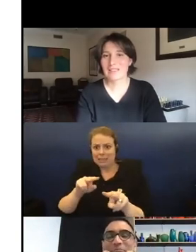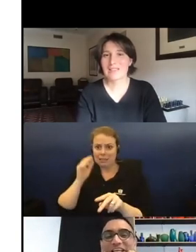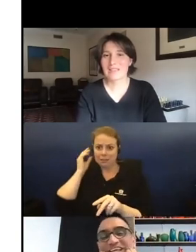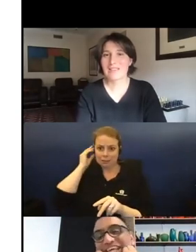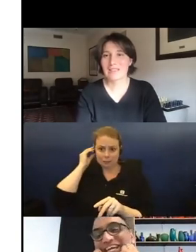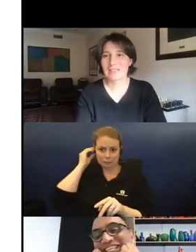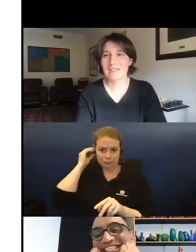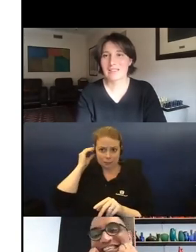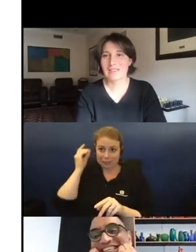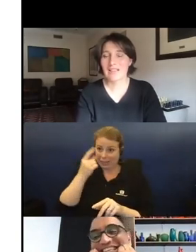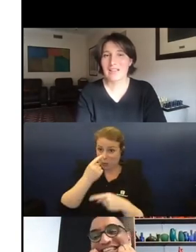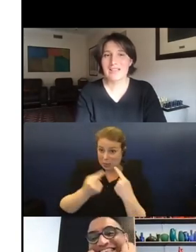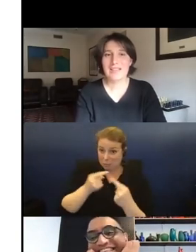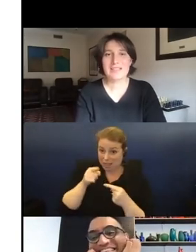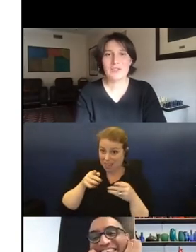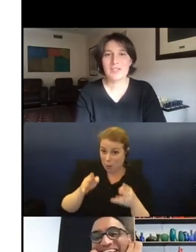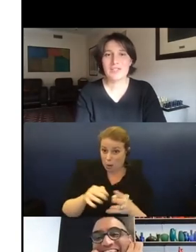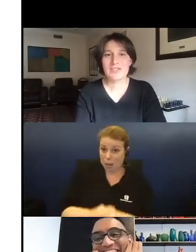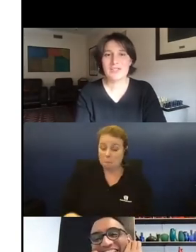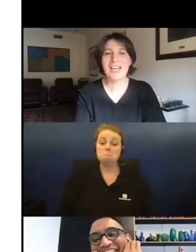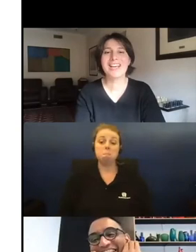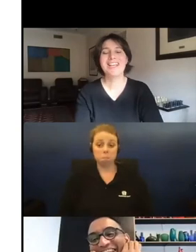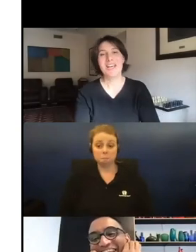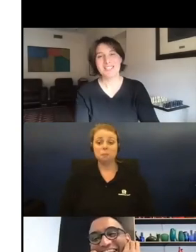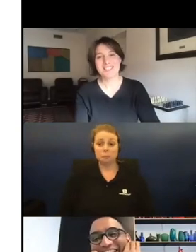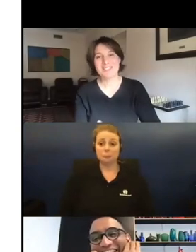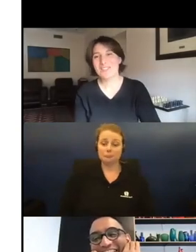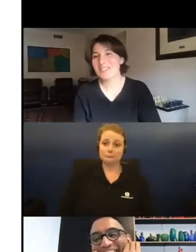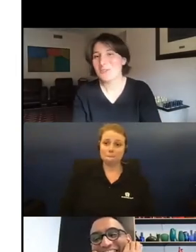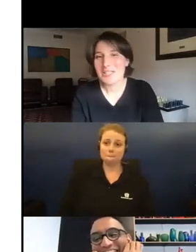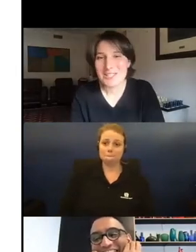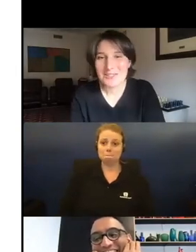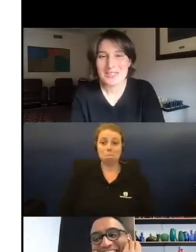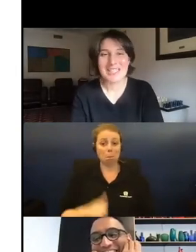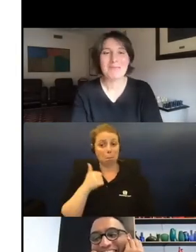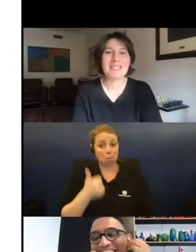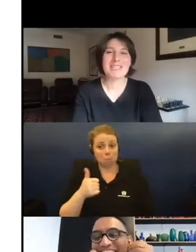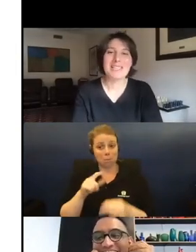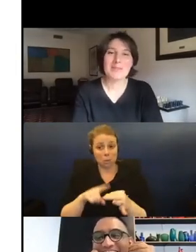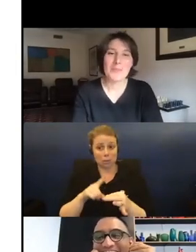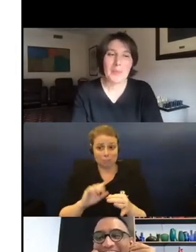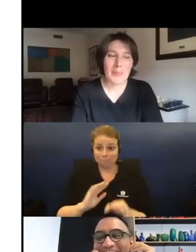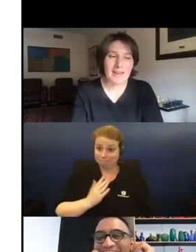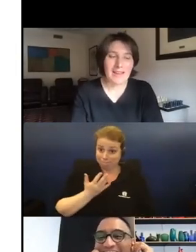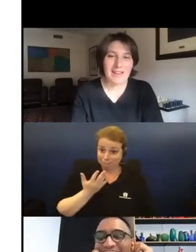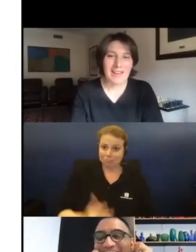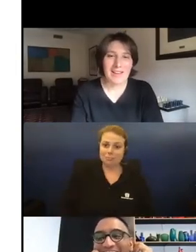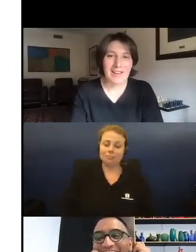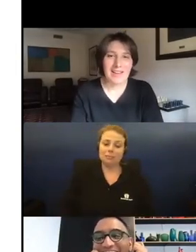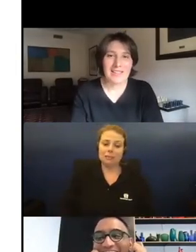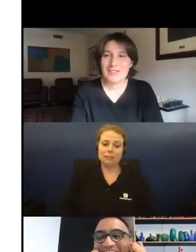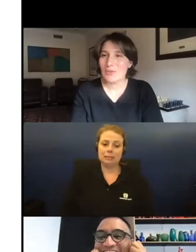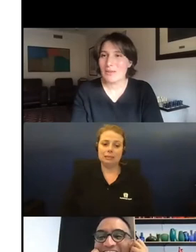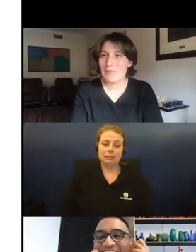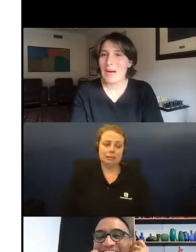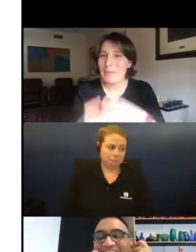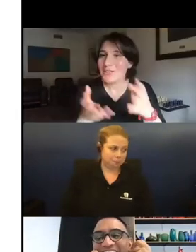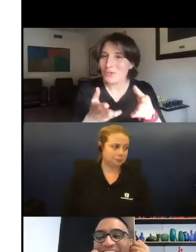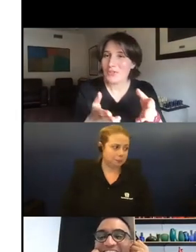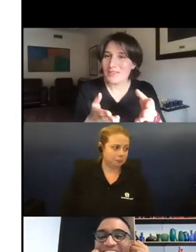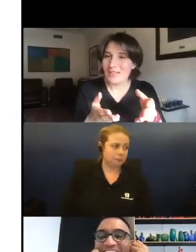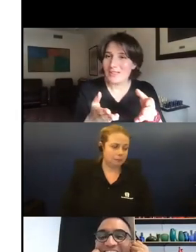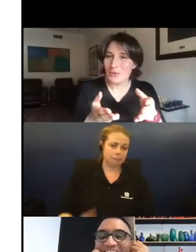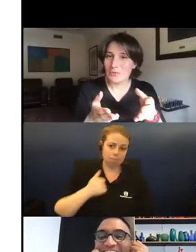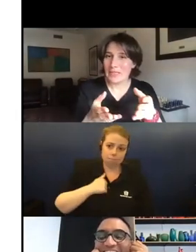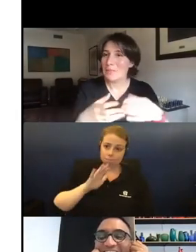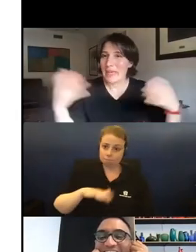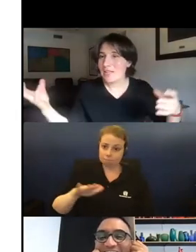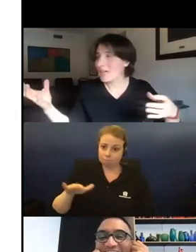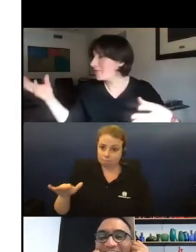like that yes it's a great question interesting but um yeah so my children in the backyard around